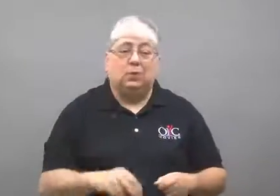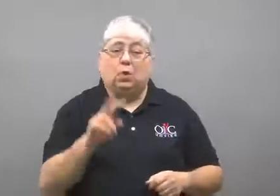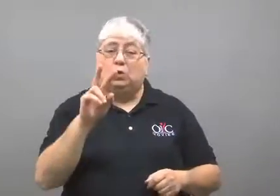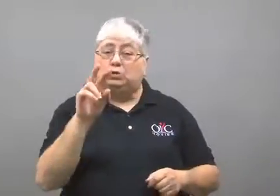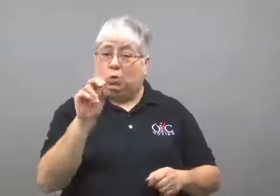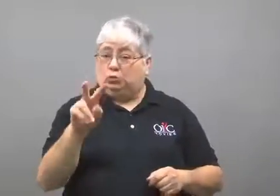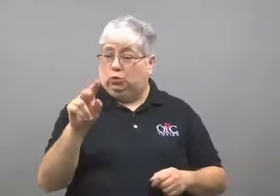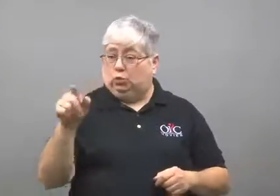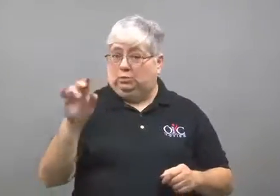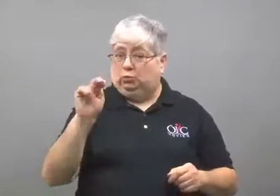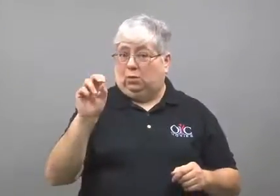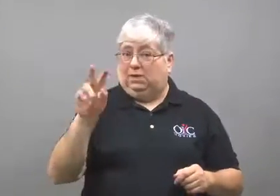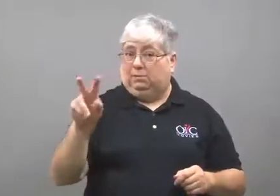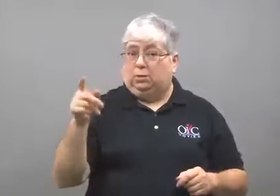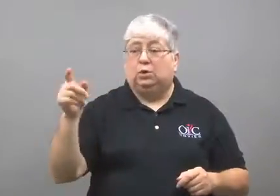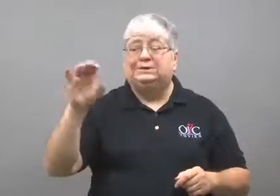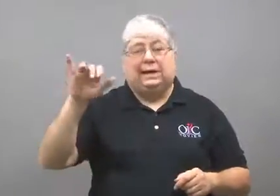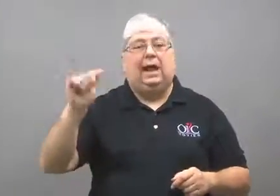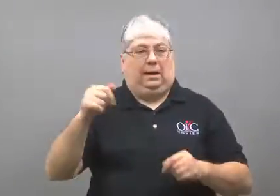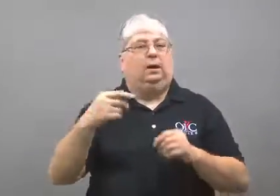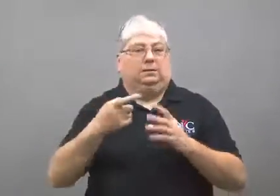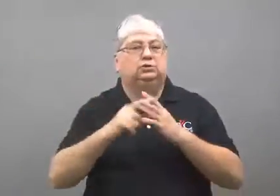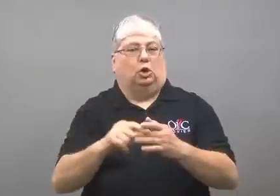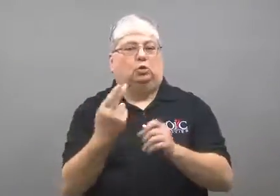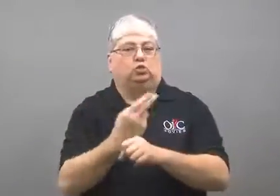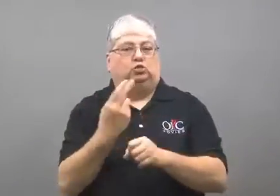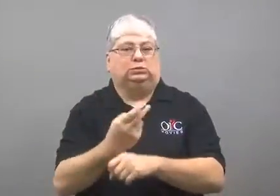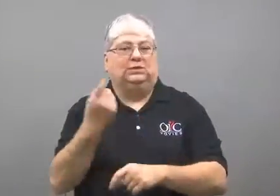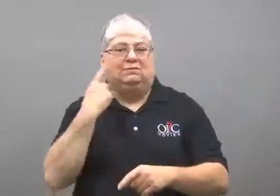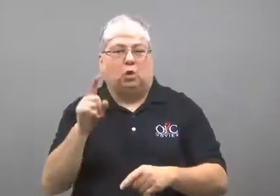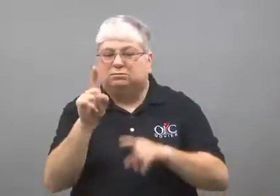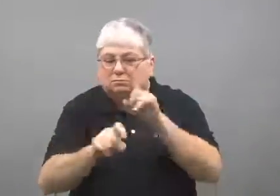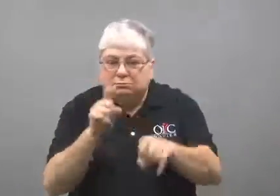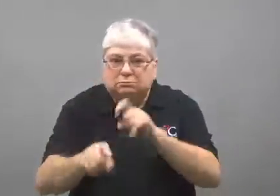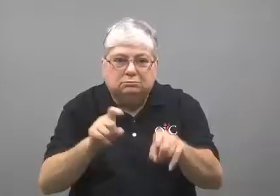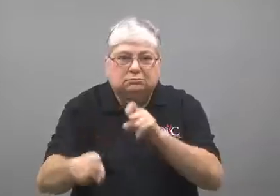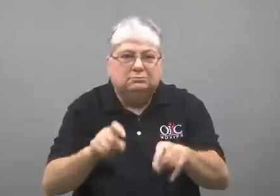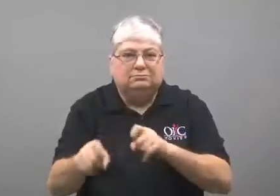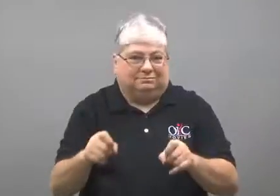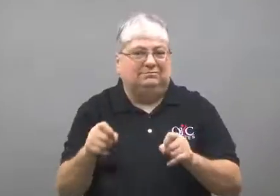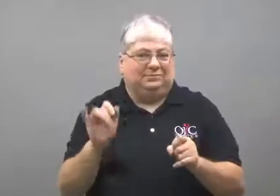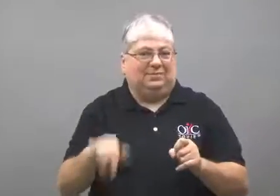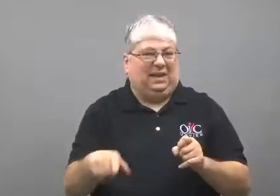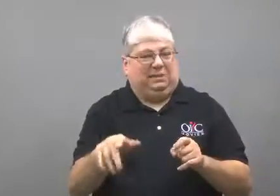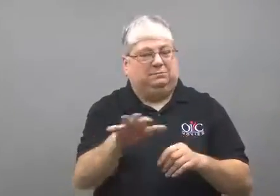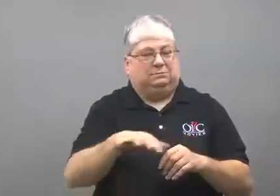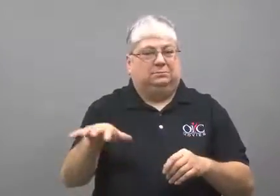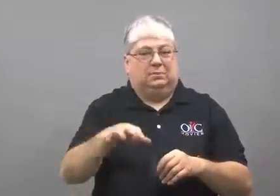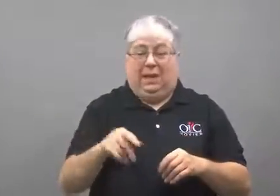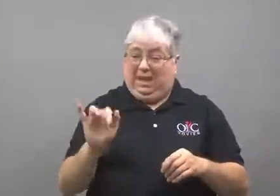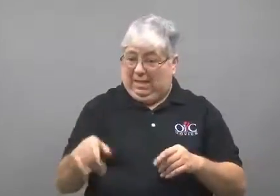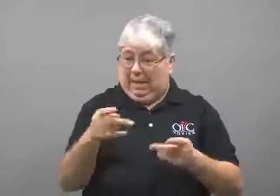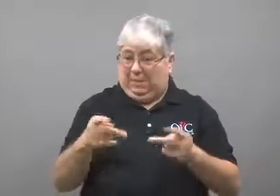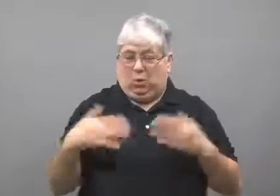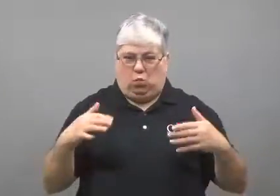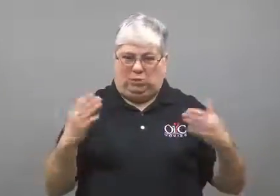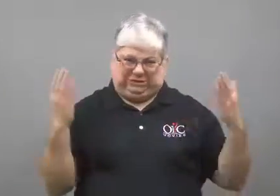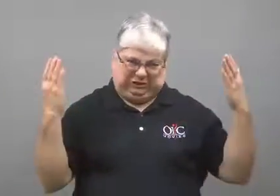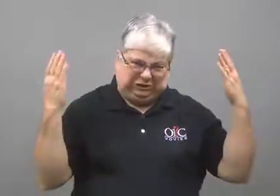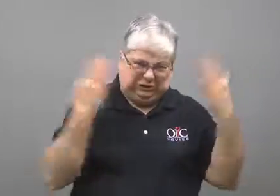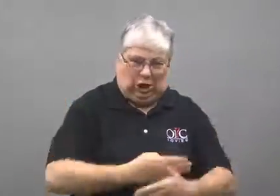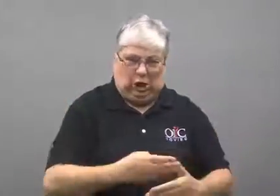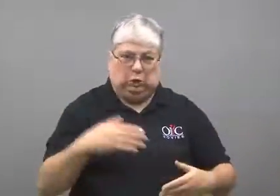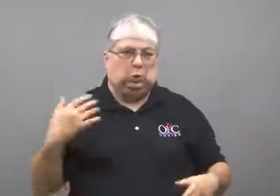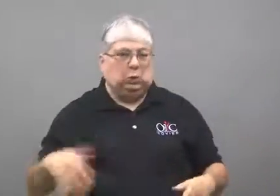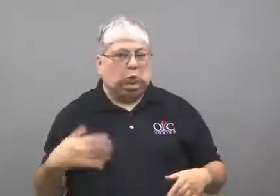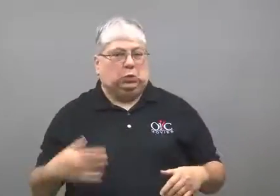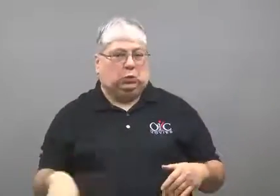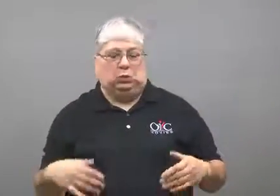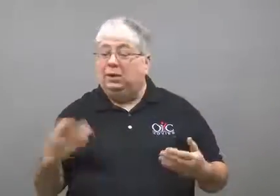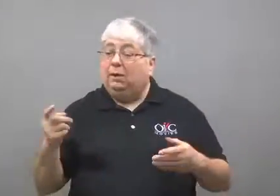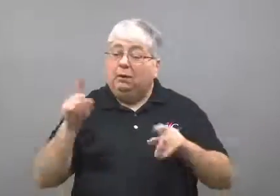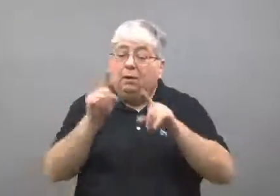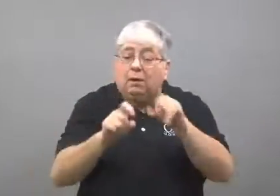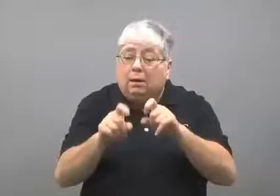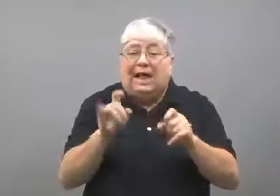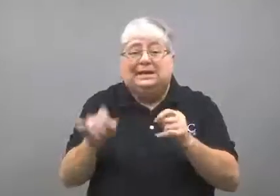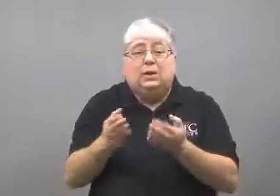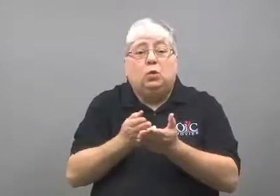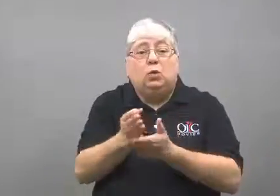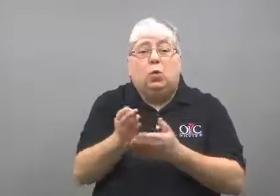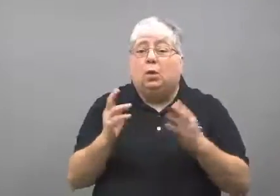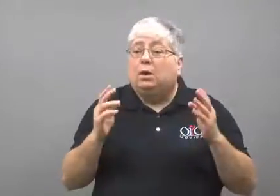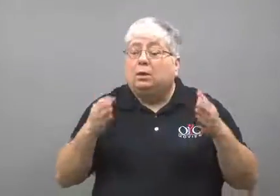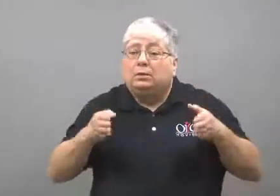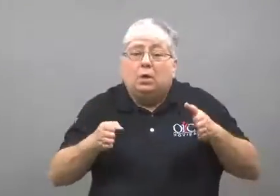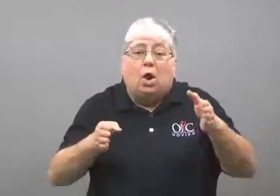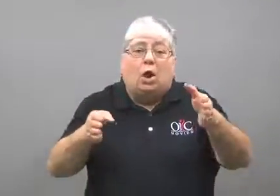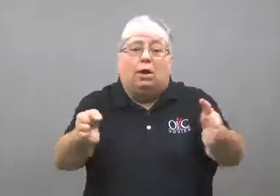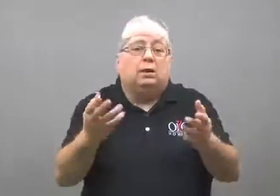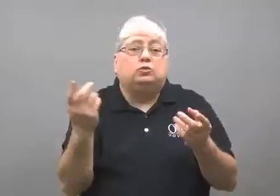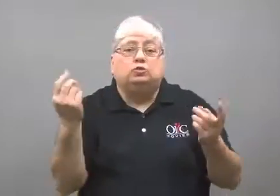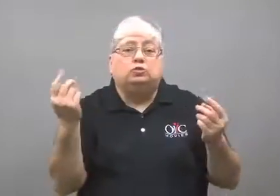It was used for interrogations starting in November of 2002.